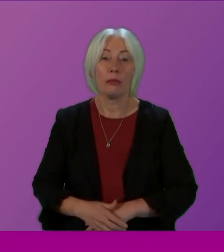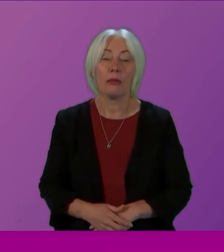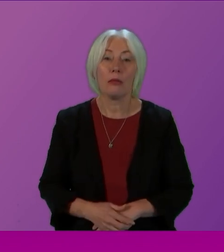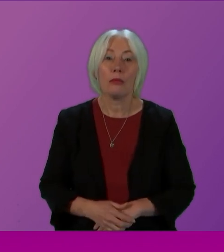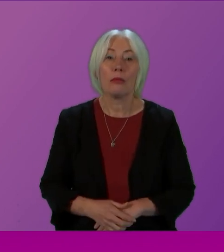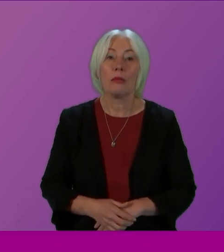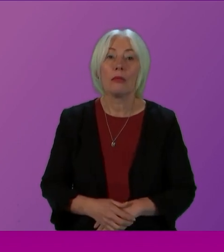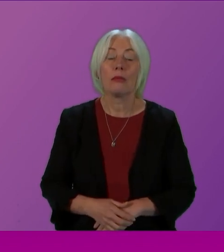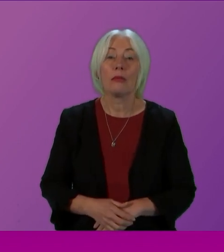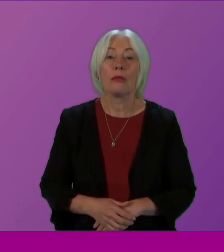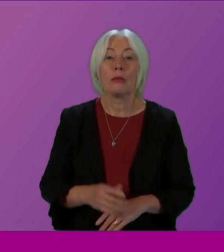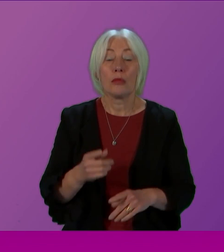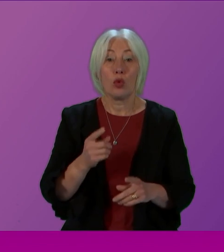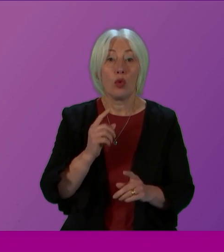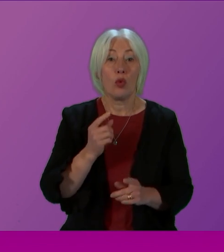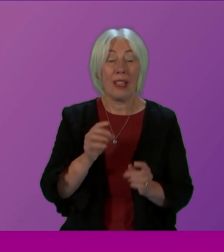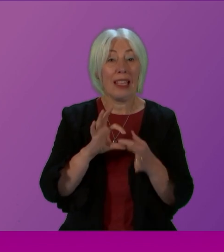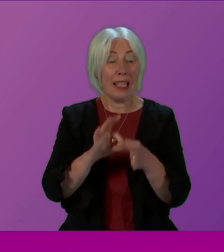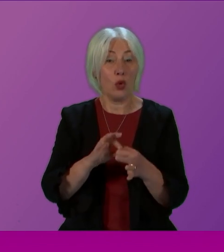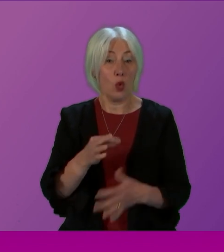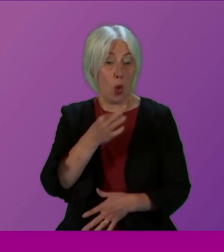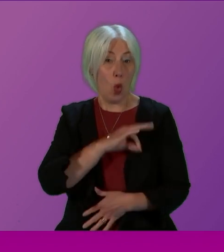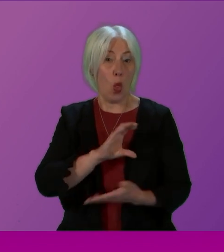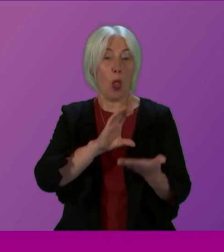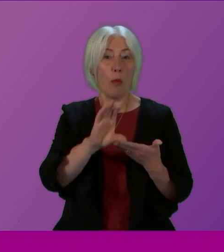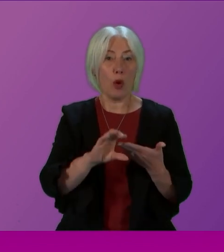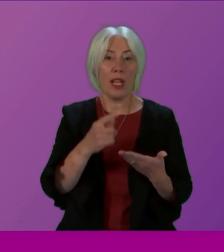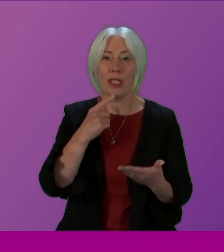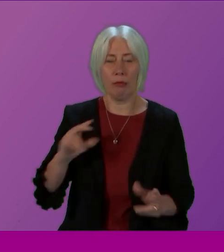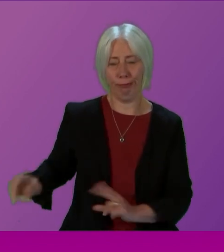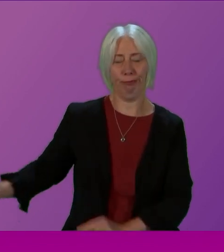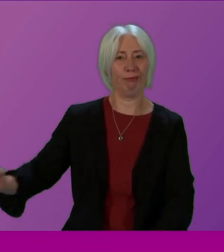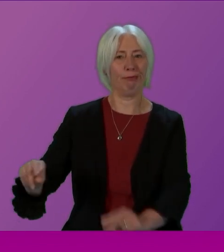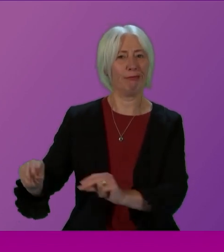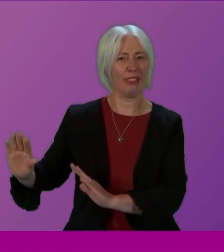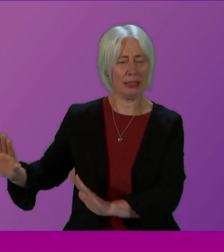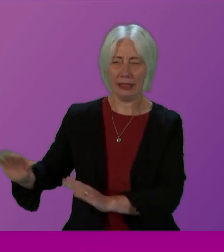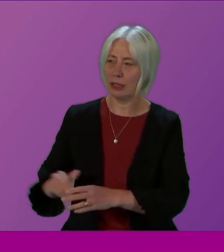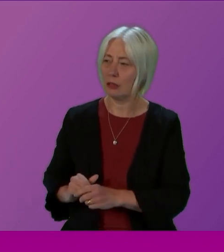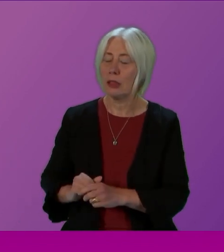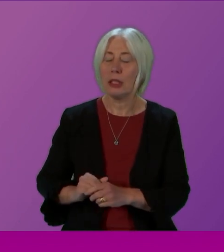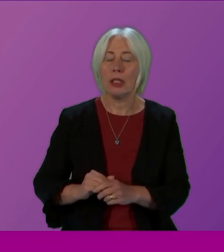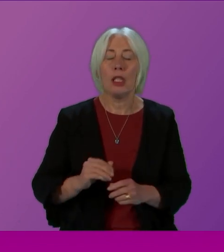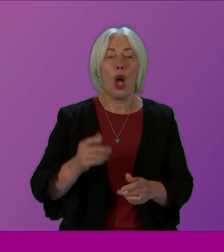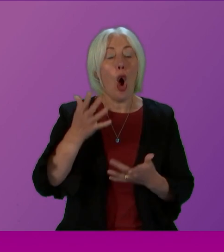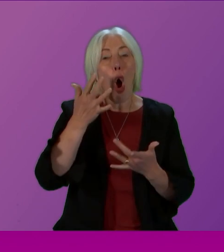In relation to the bonuses, Audit Scotland issued a section 22 report, which was published